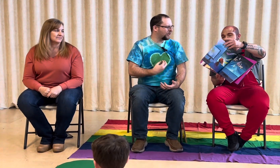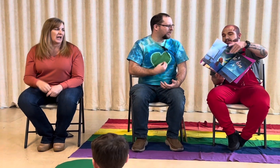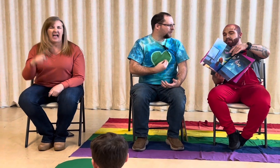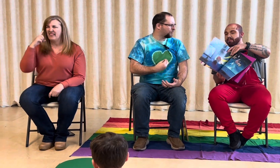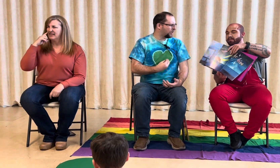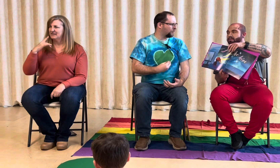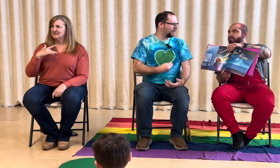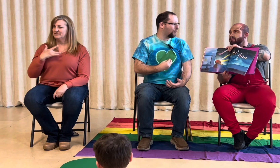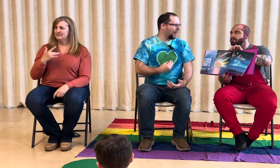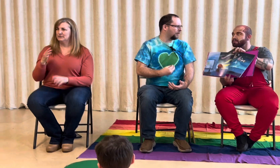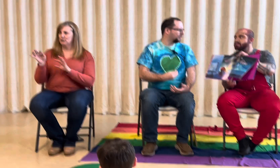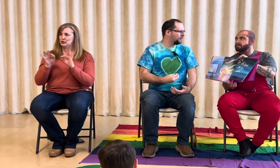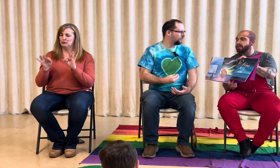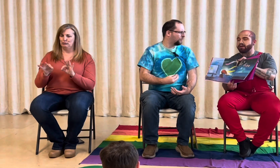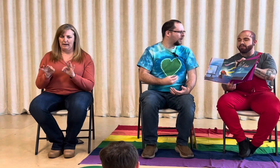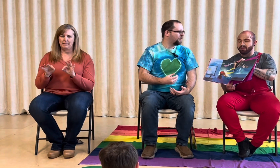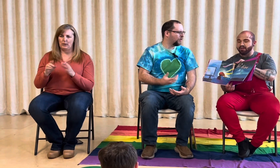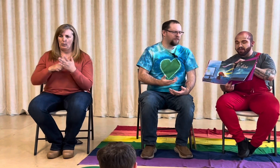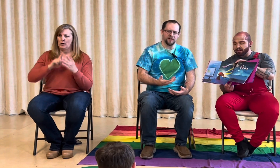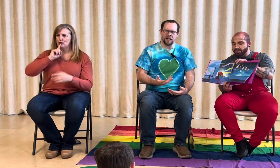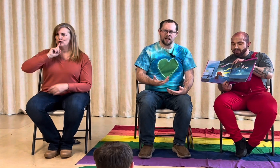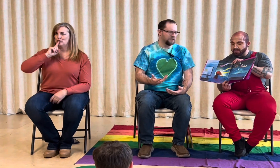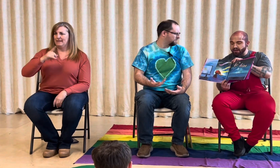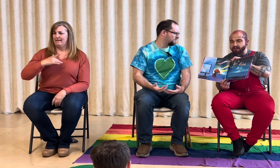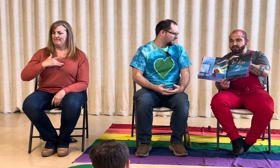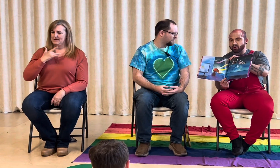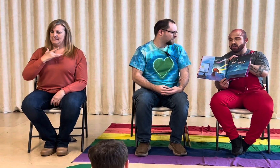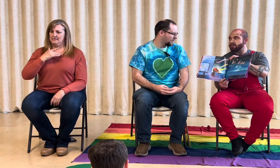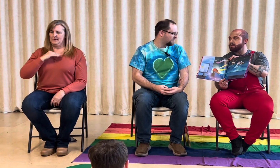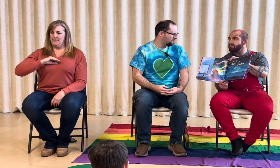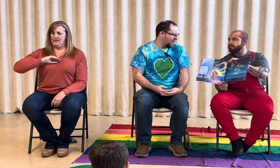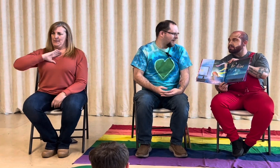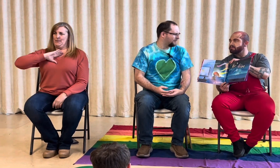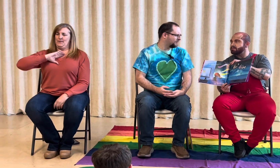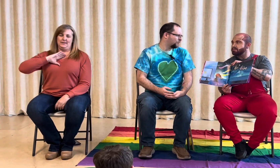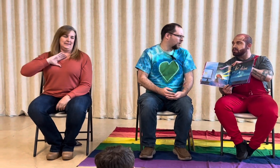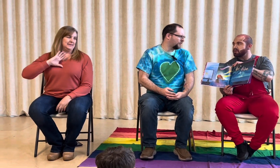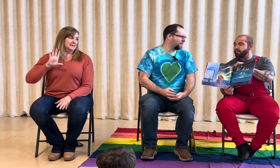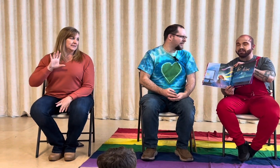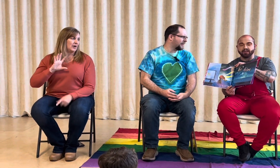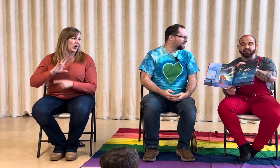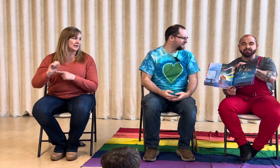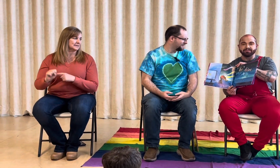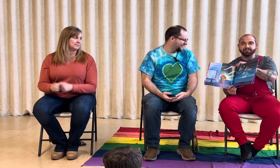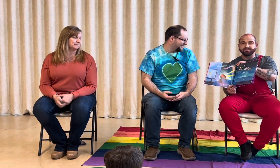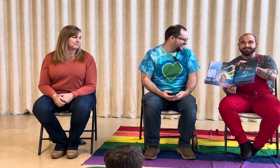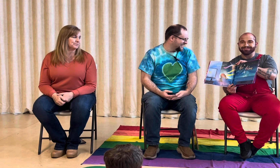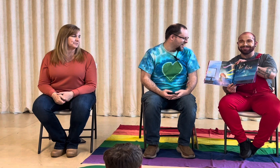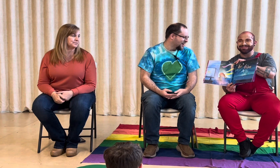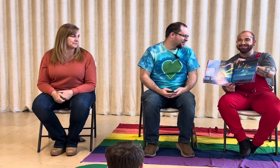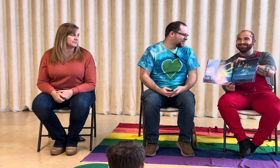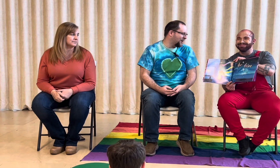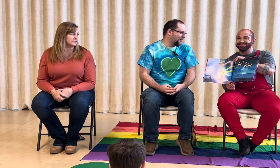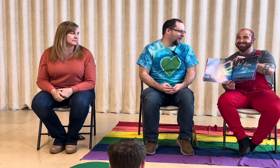really, really, really, well what it what it feels like. BUSTER: Yeah, it's totally awesome. AARON: Yeah! Wonderful! BUSTER: Amazing! AARON: So